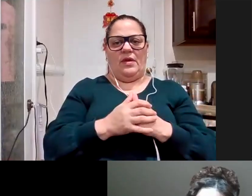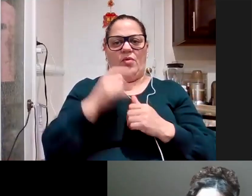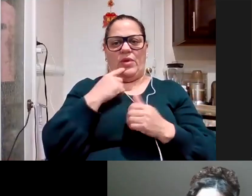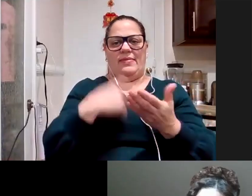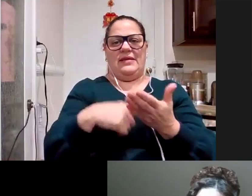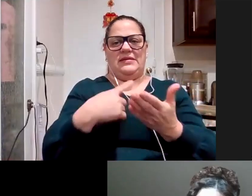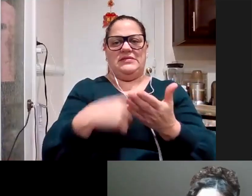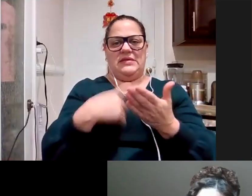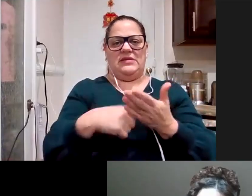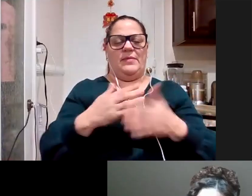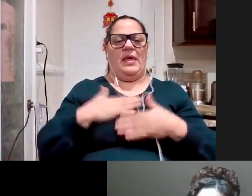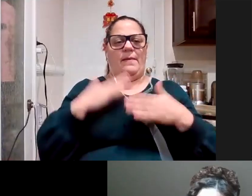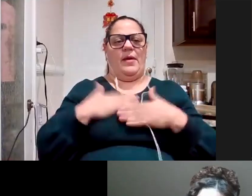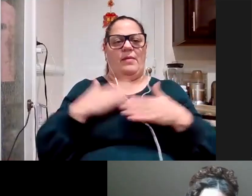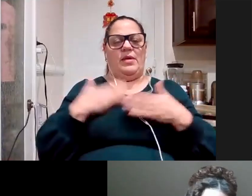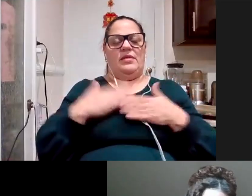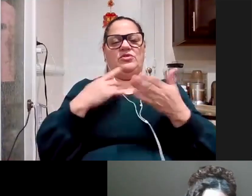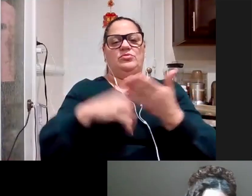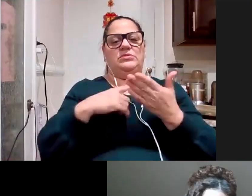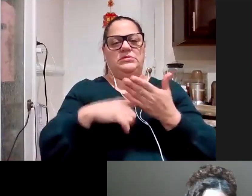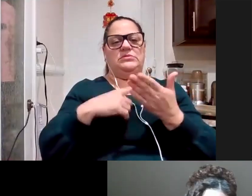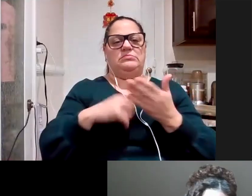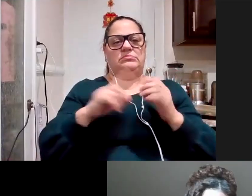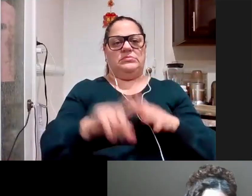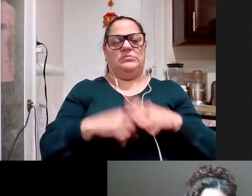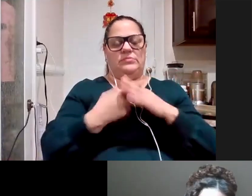but I'm glad you raised that, Grover. [GROVER] Very good. Thank you.